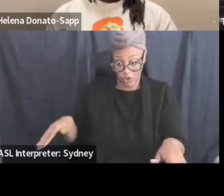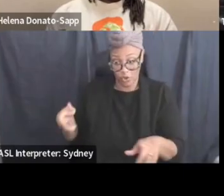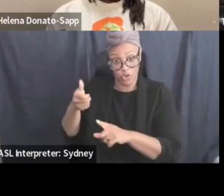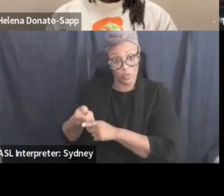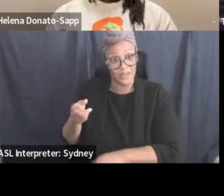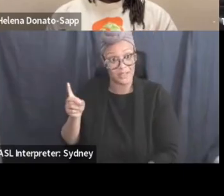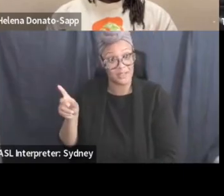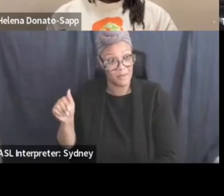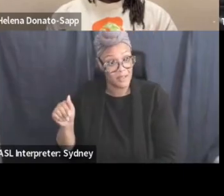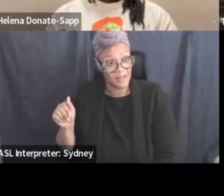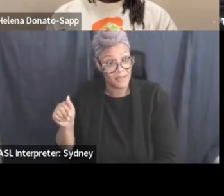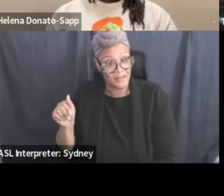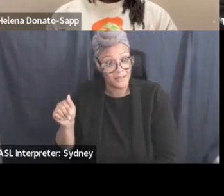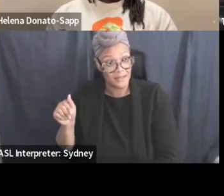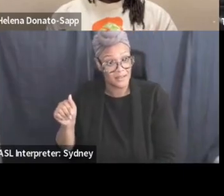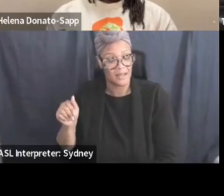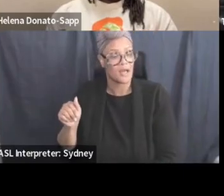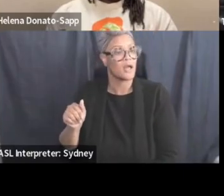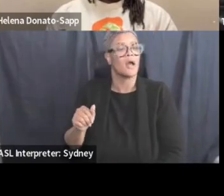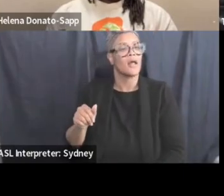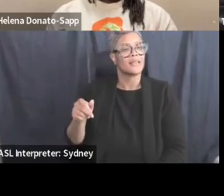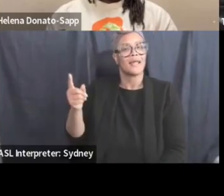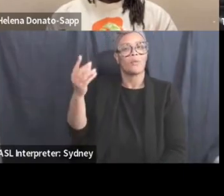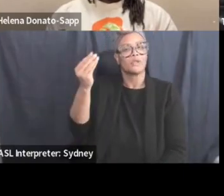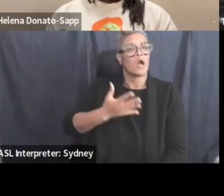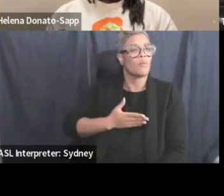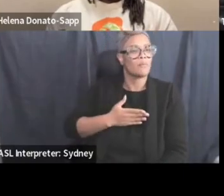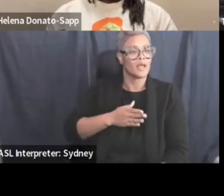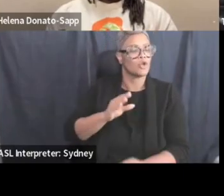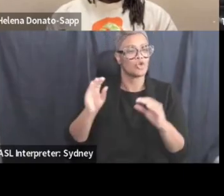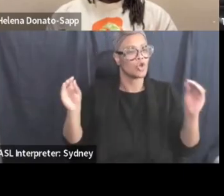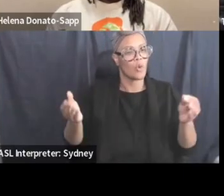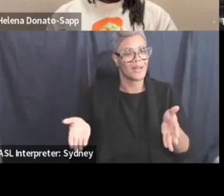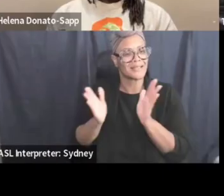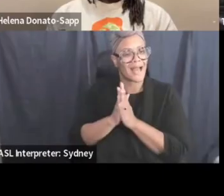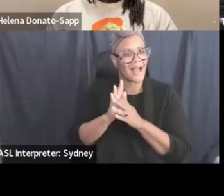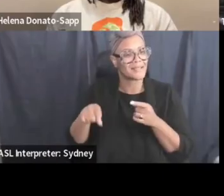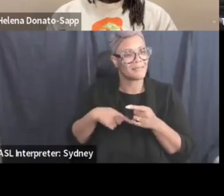freedom dreams. They had never been able to think beyond the struggle or just trying to get access,